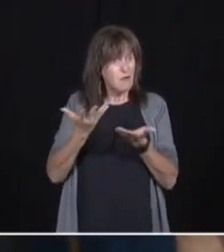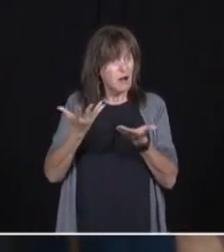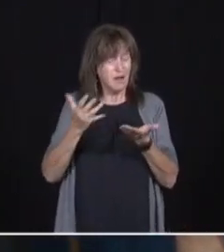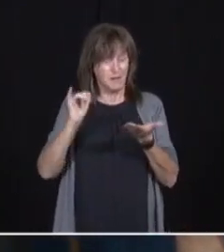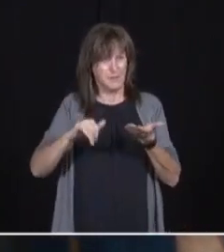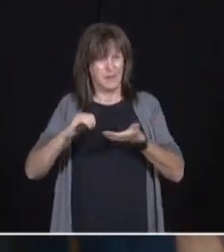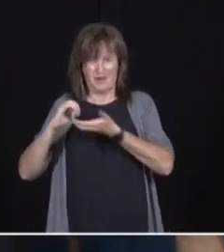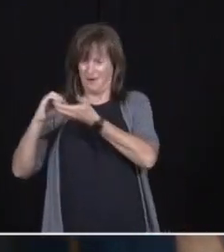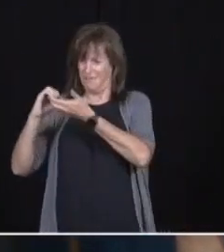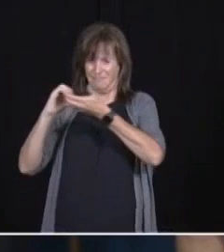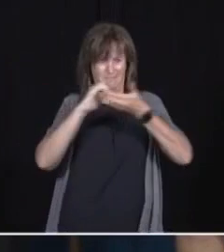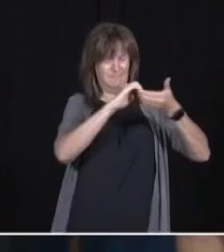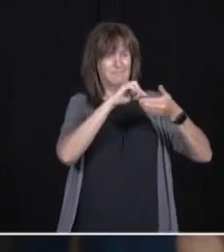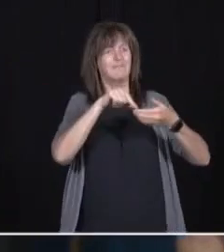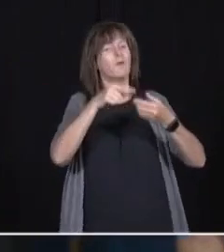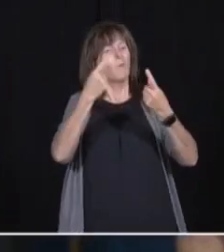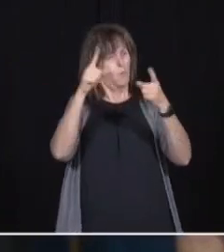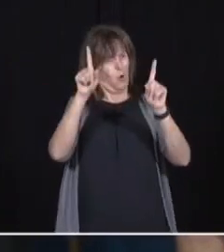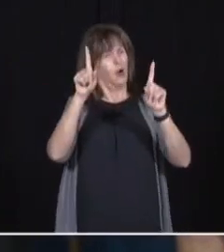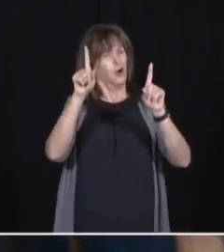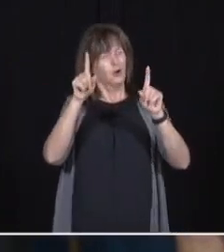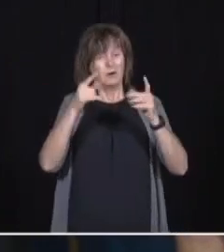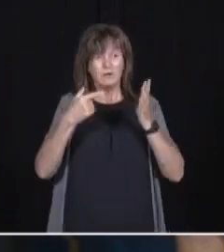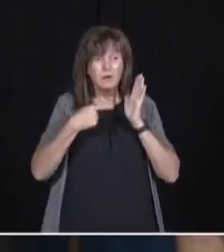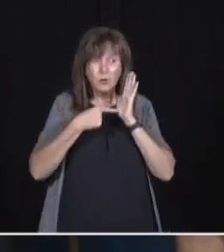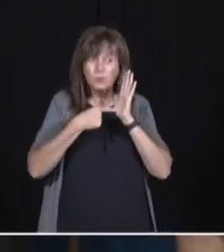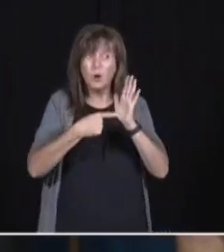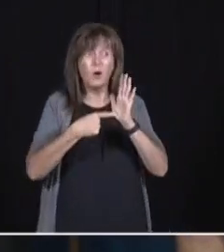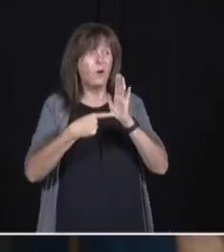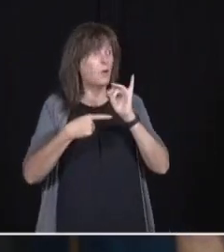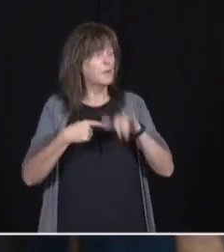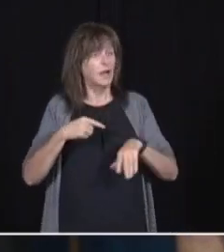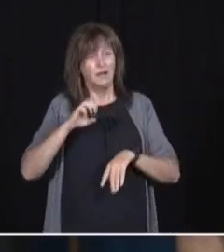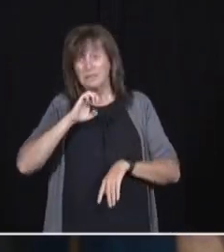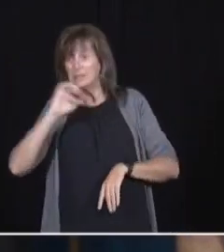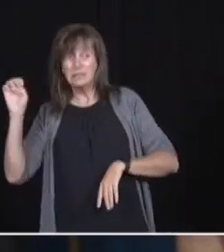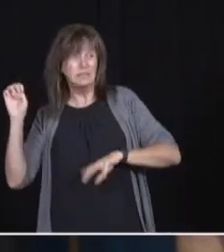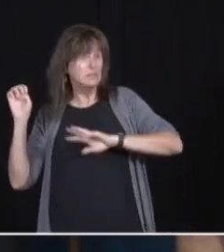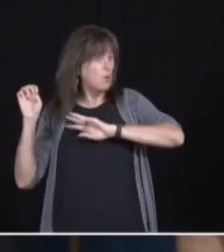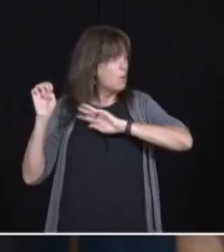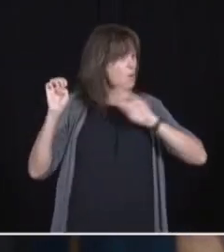together. It is the result of collaboration from coast to coast to coast.